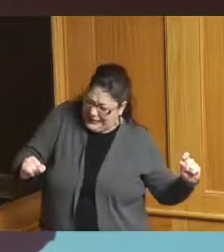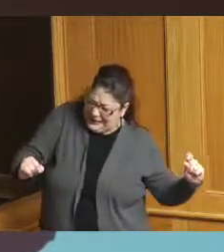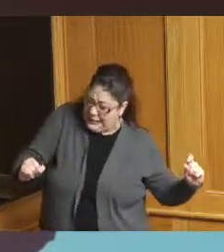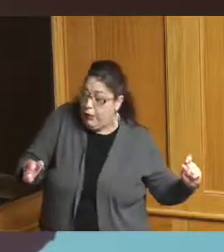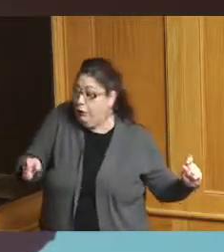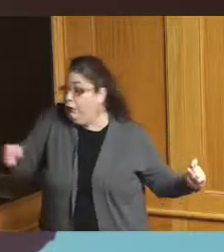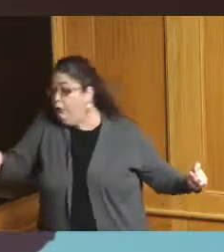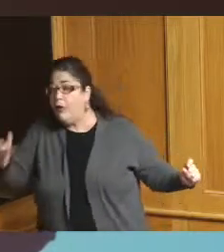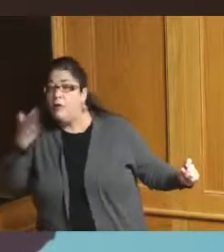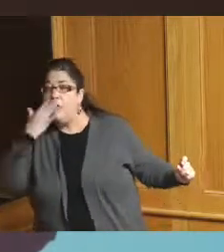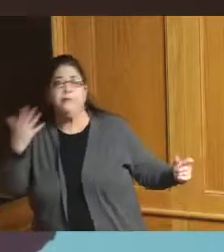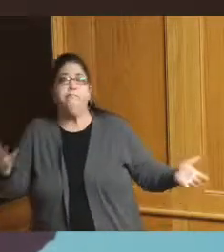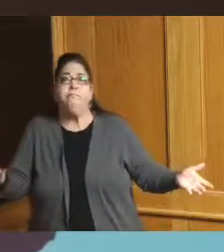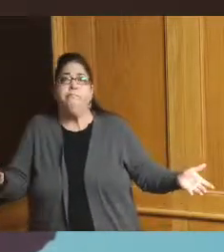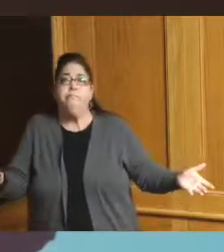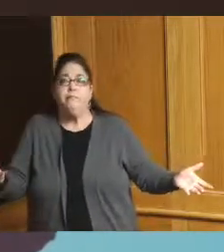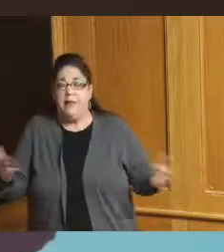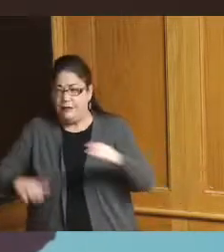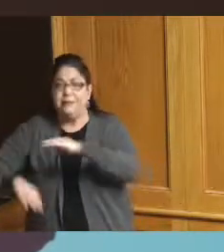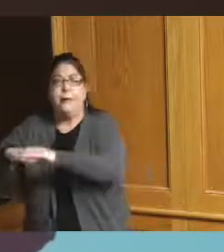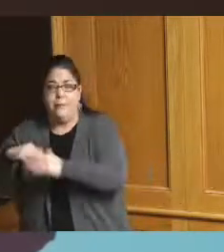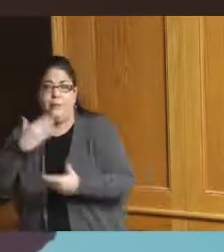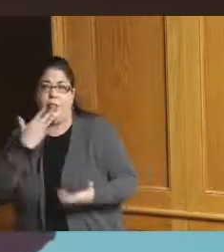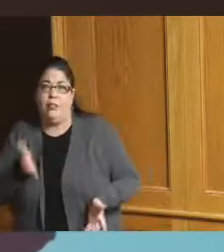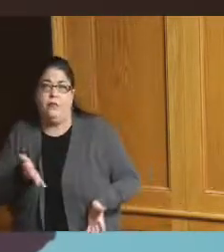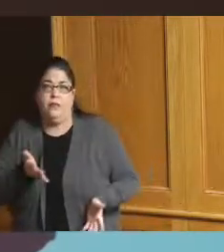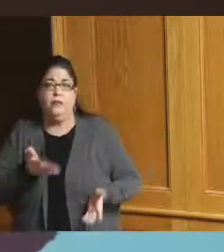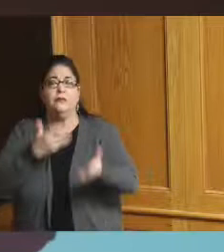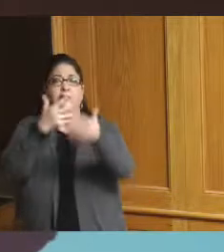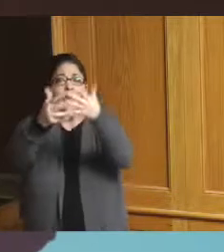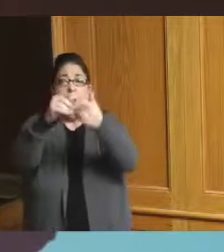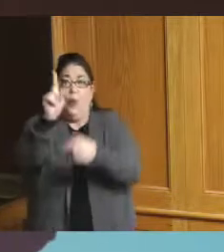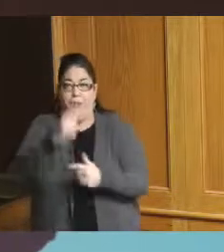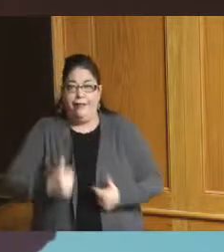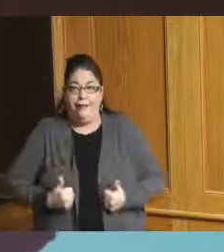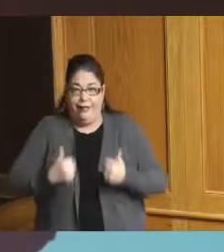community you live in if you're not taking some precautions the opportunity to get Covid